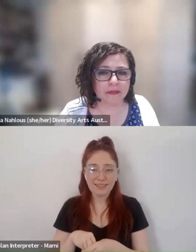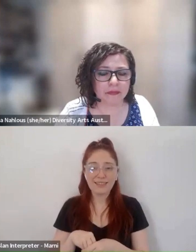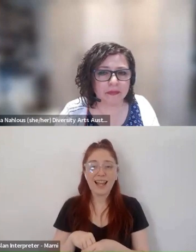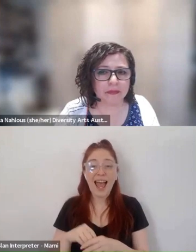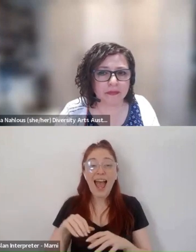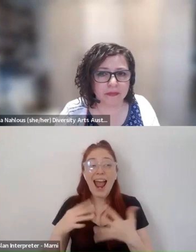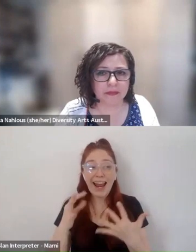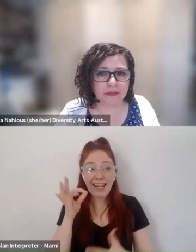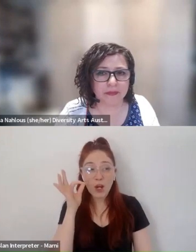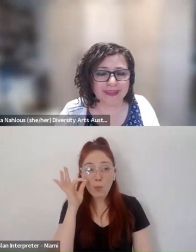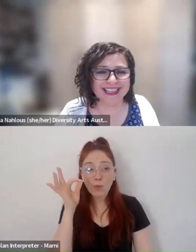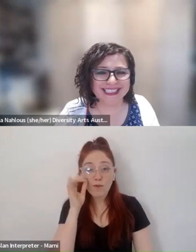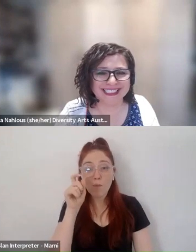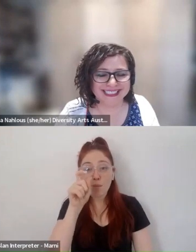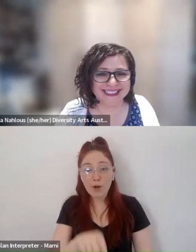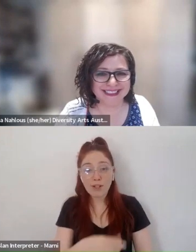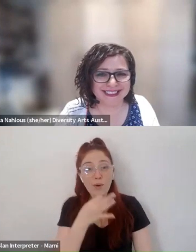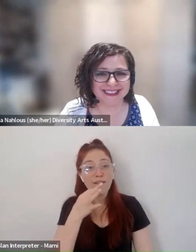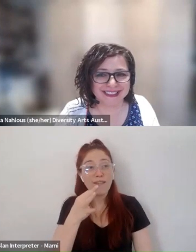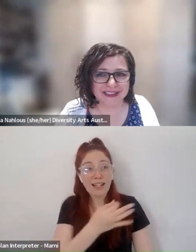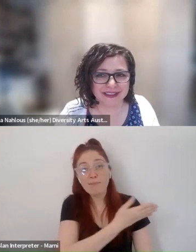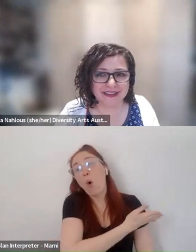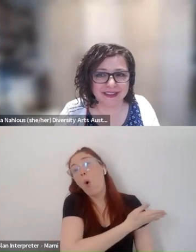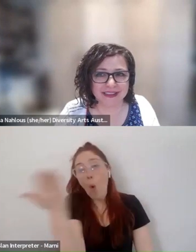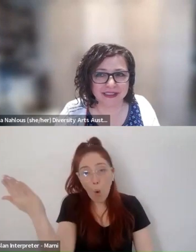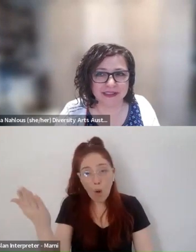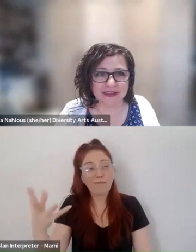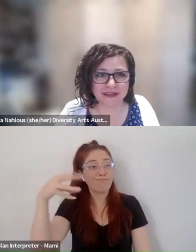join our board because they had skills that we needed. And so